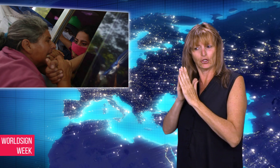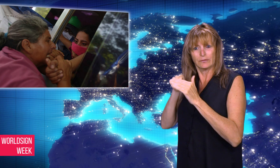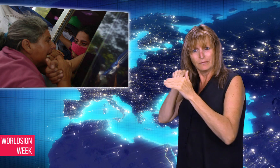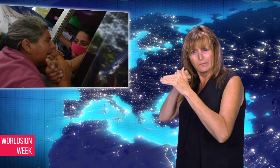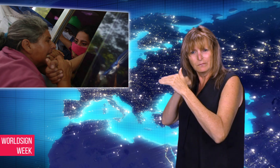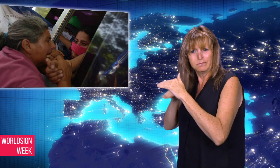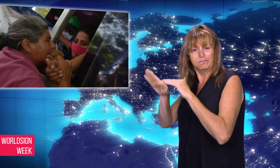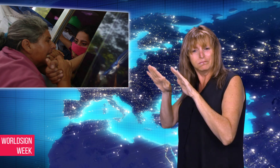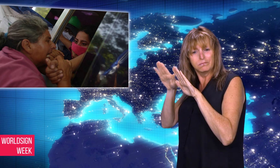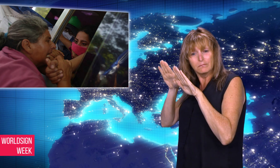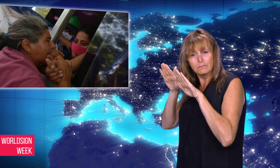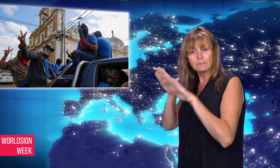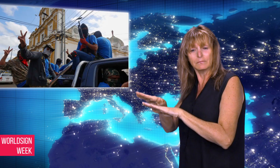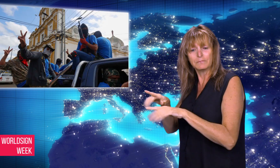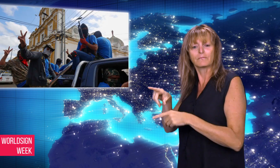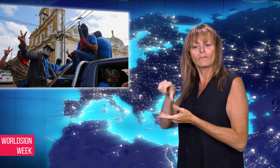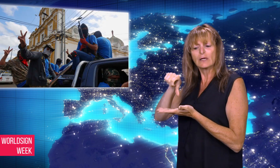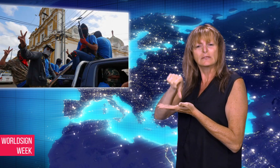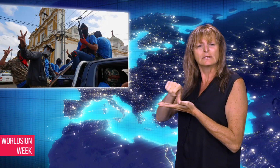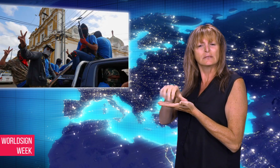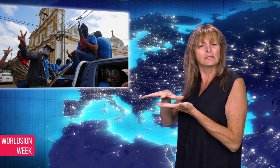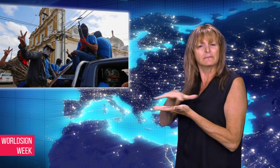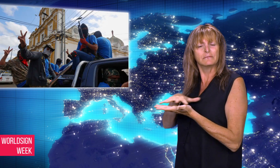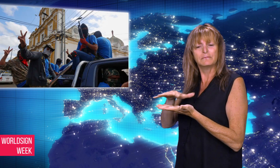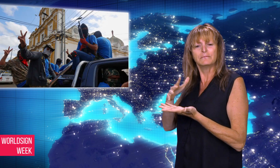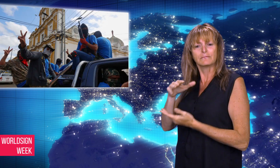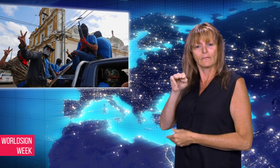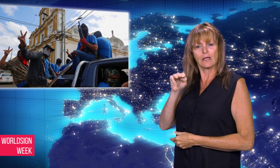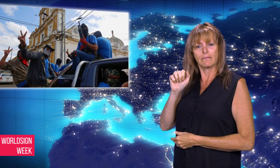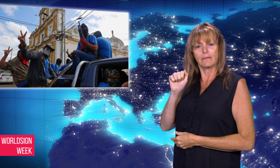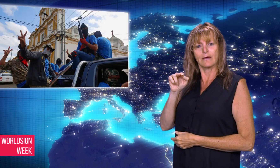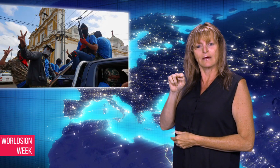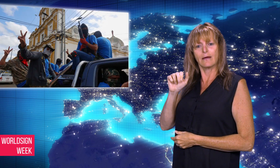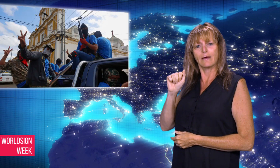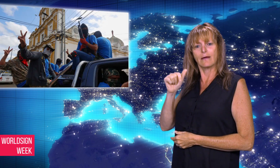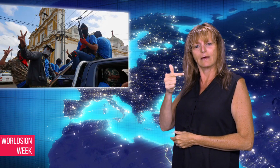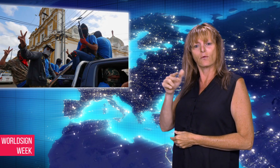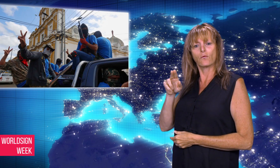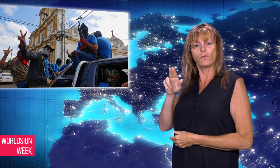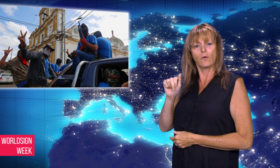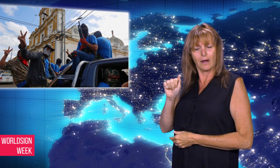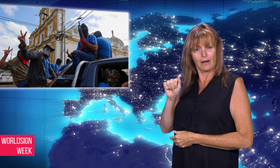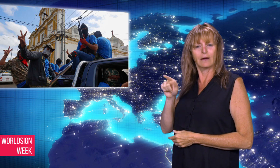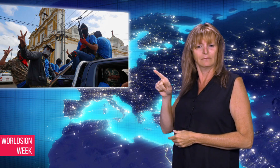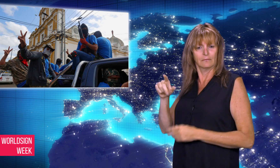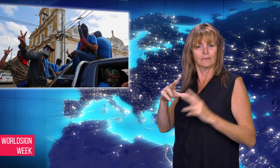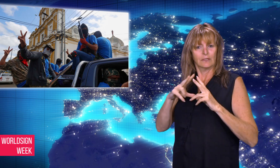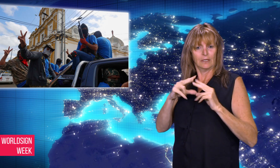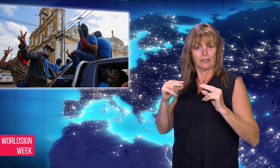the group was under siege from troops for nearly 12 hours before mediators